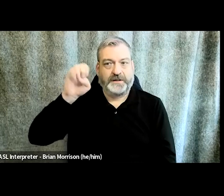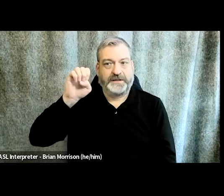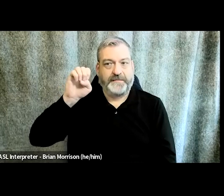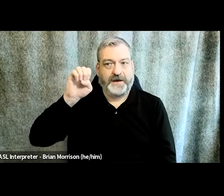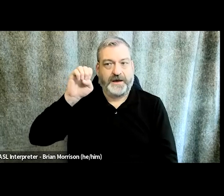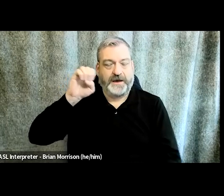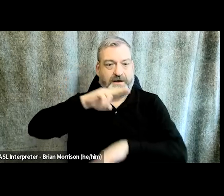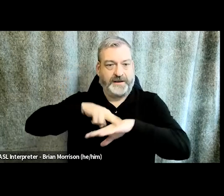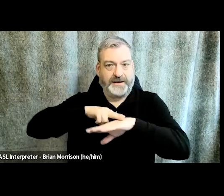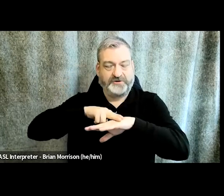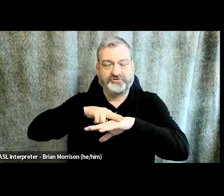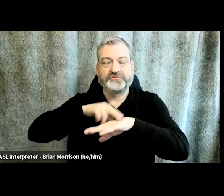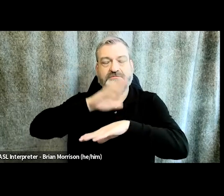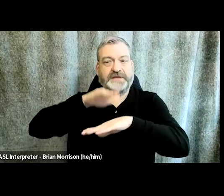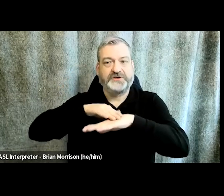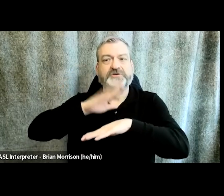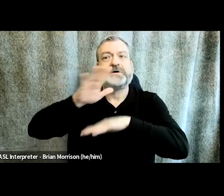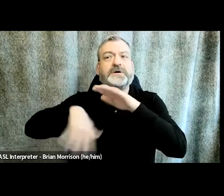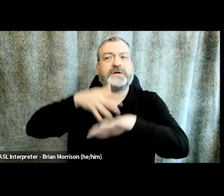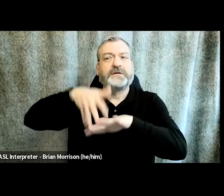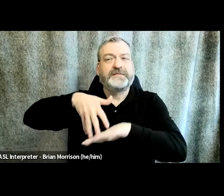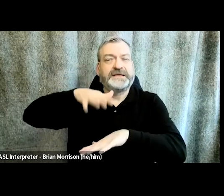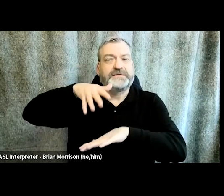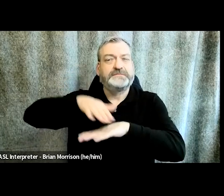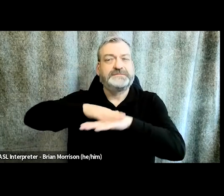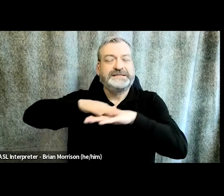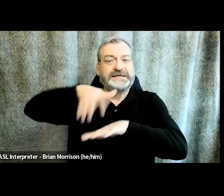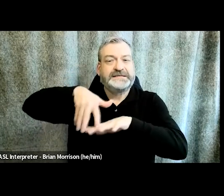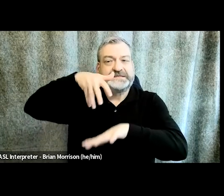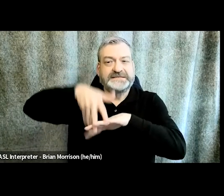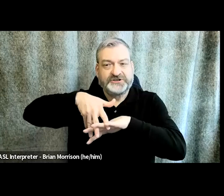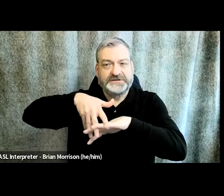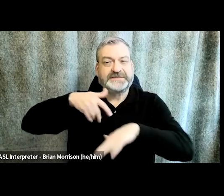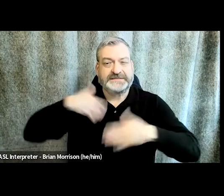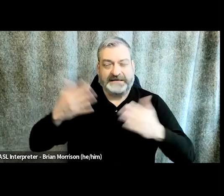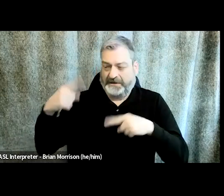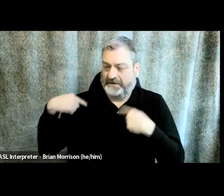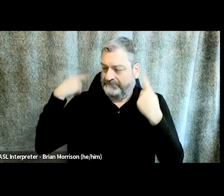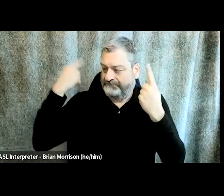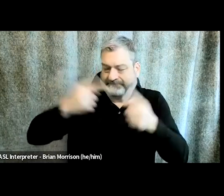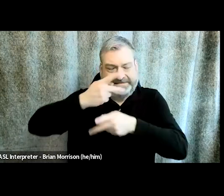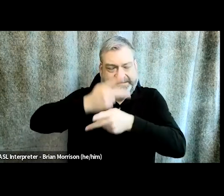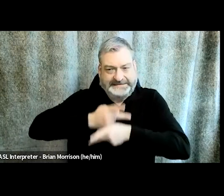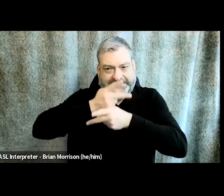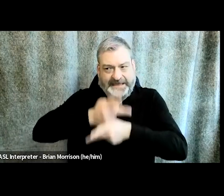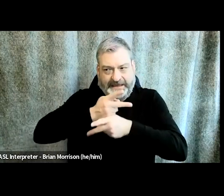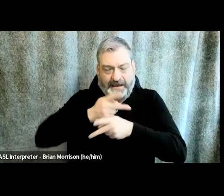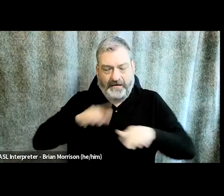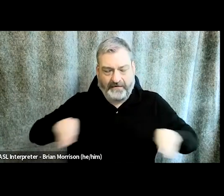We acknowledge them as the past, present, and future caretakers of this land and seek to build more awareness